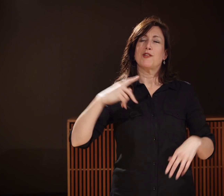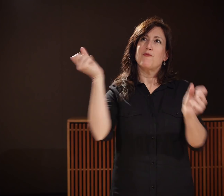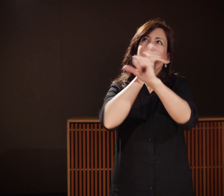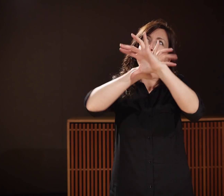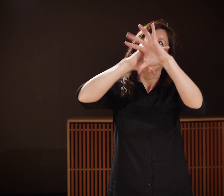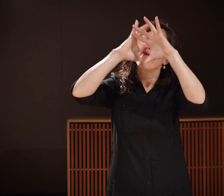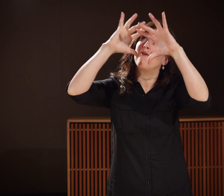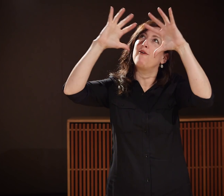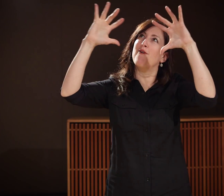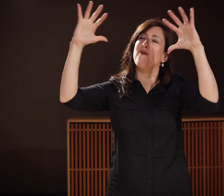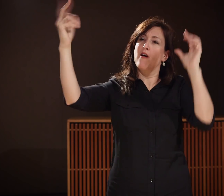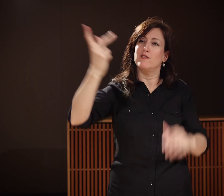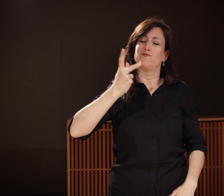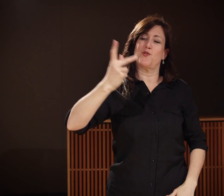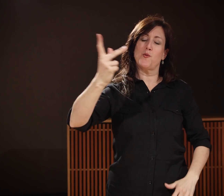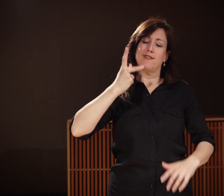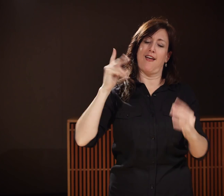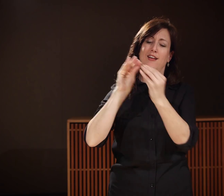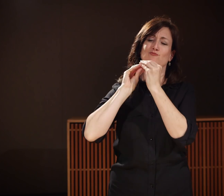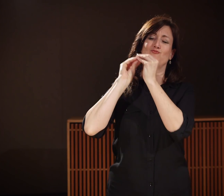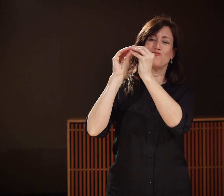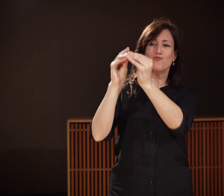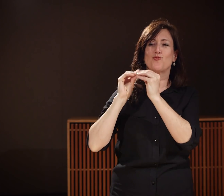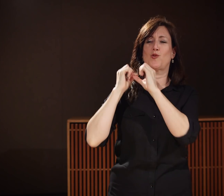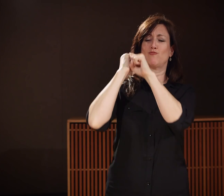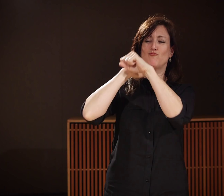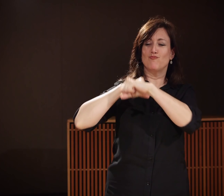Dig if you will the picture Of you and I engaged in a kiss